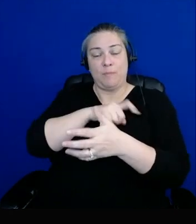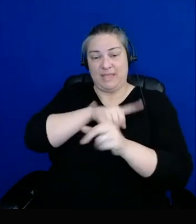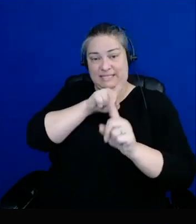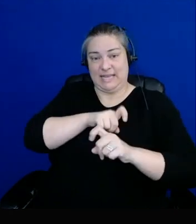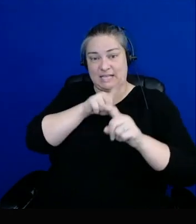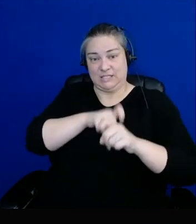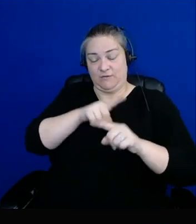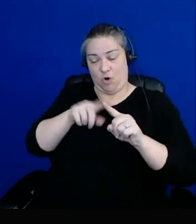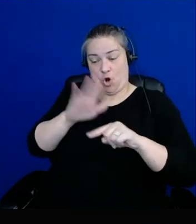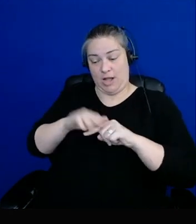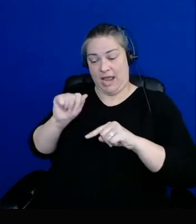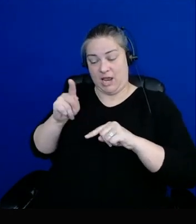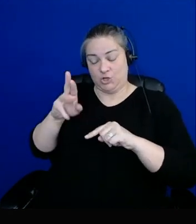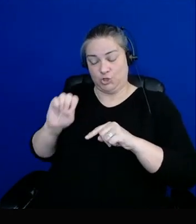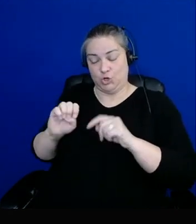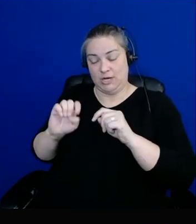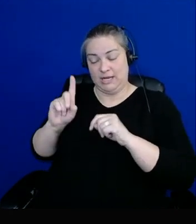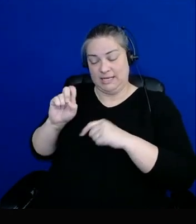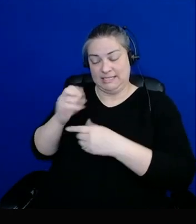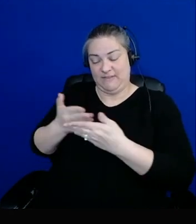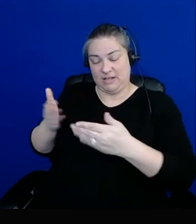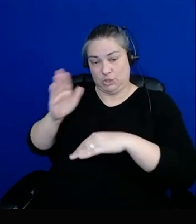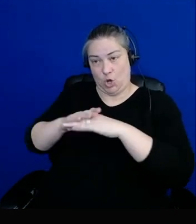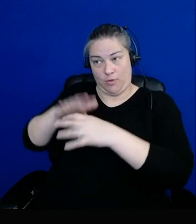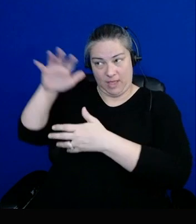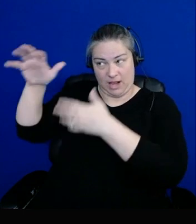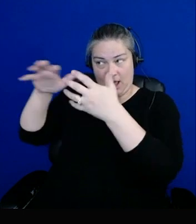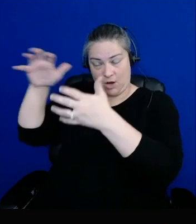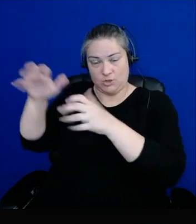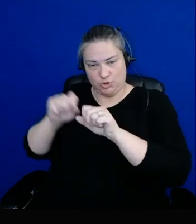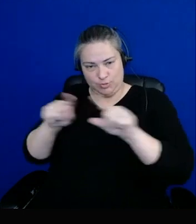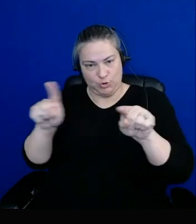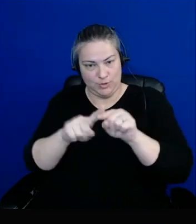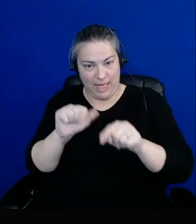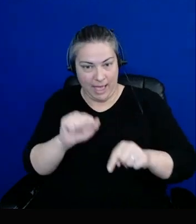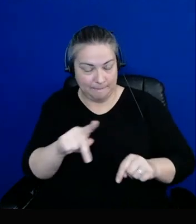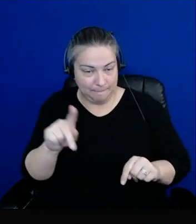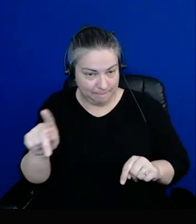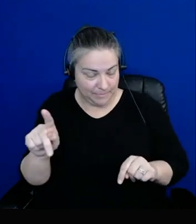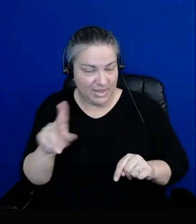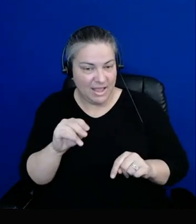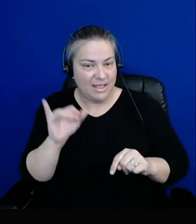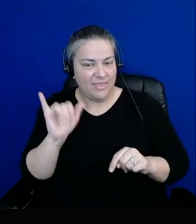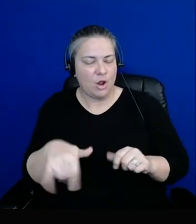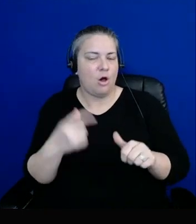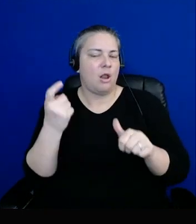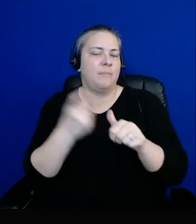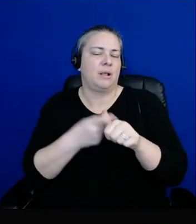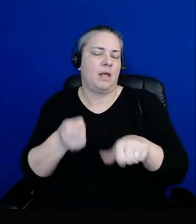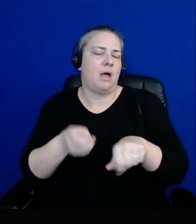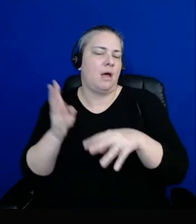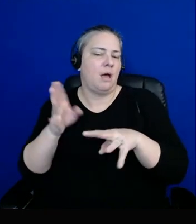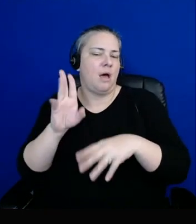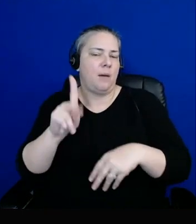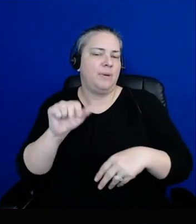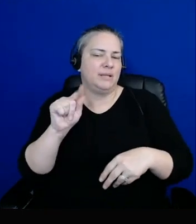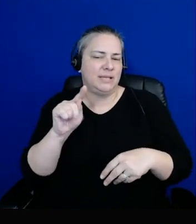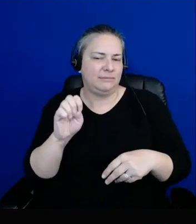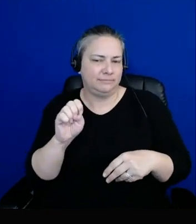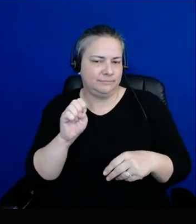actual devices on the cloud, then distribute the app, and automatically update for testers.